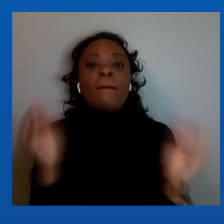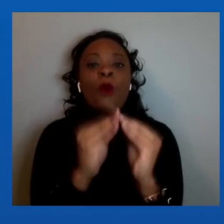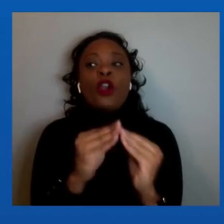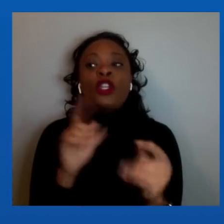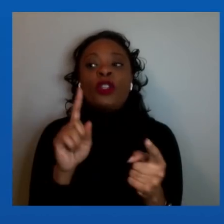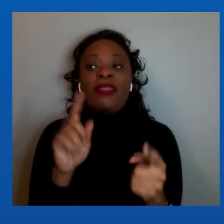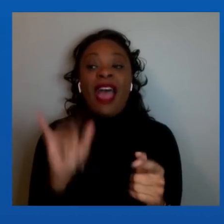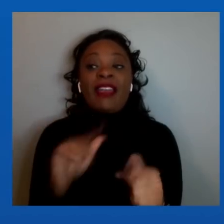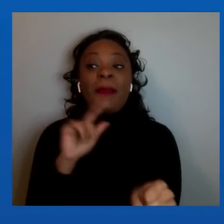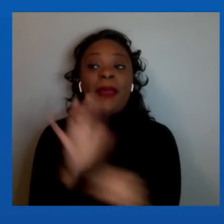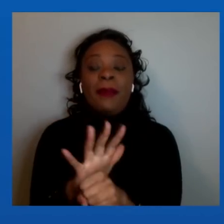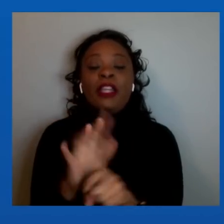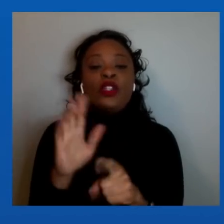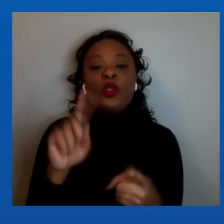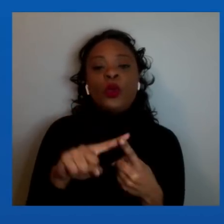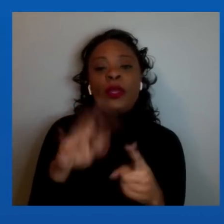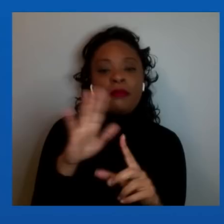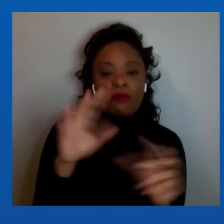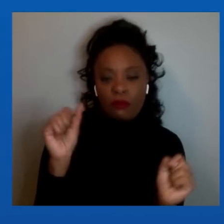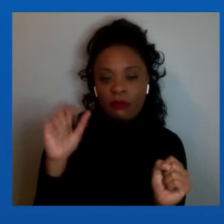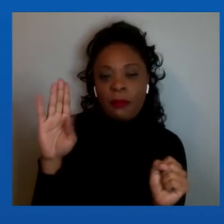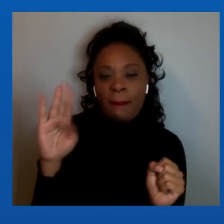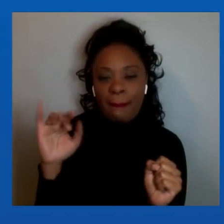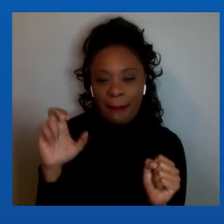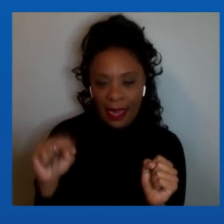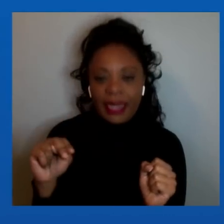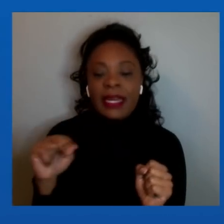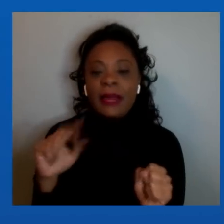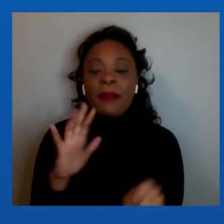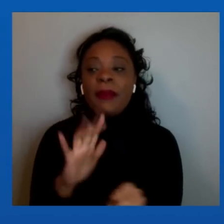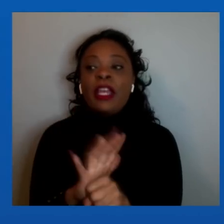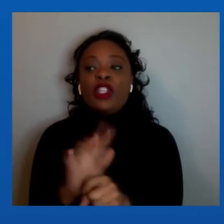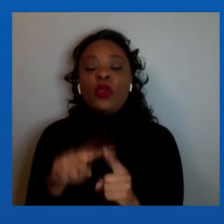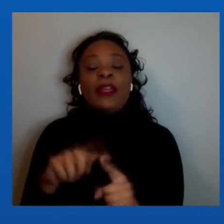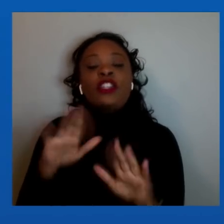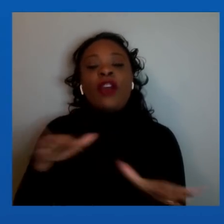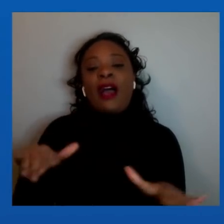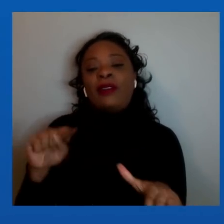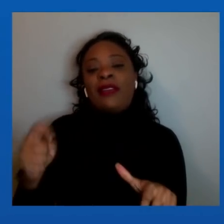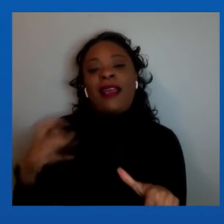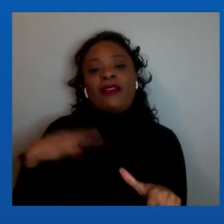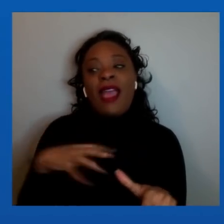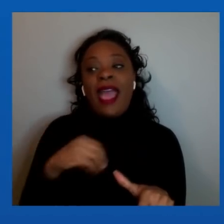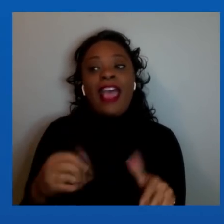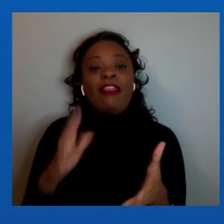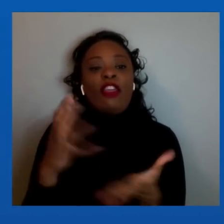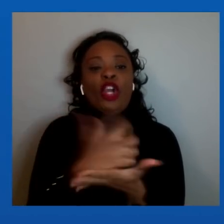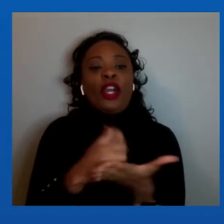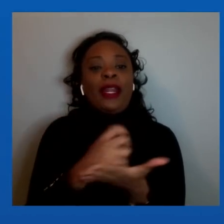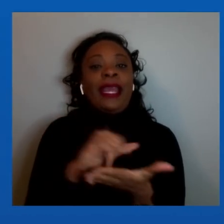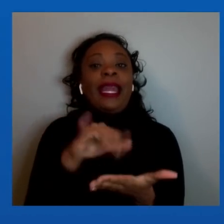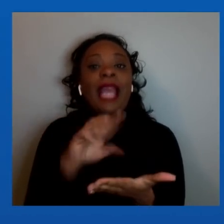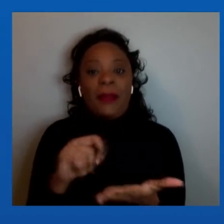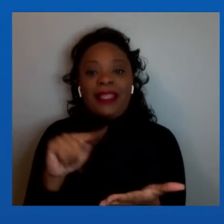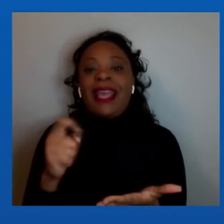to the child tax credit and the Earned Income Tax Credit that the two women who agreed to be our champions today